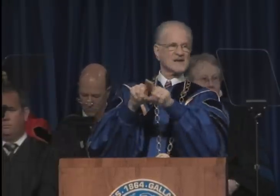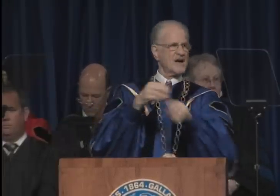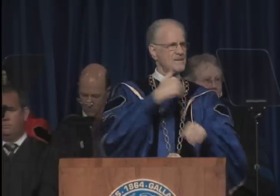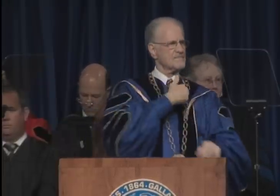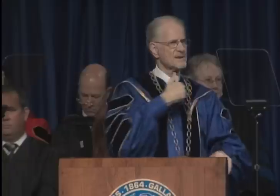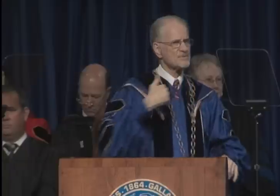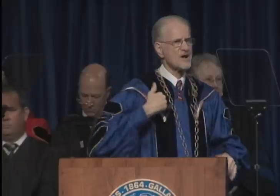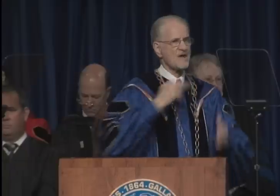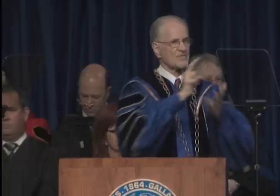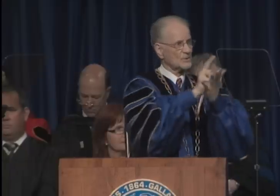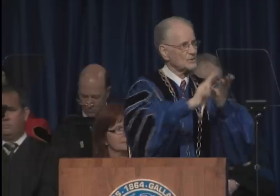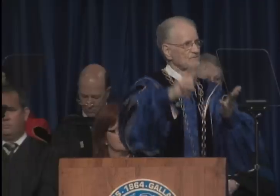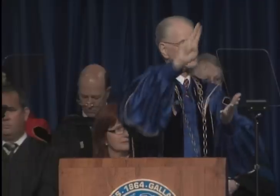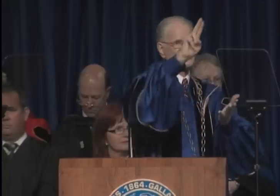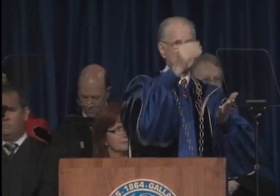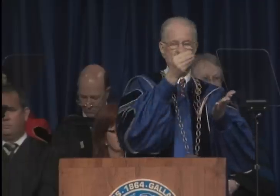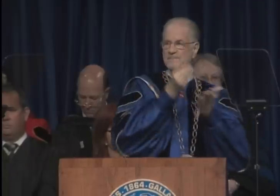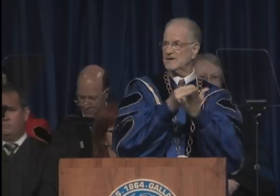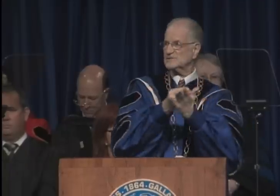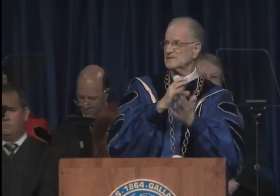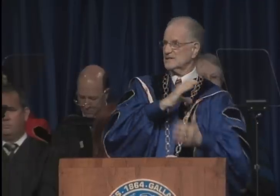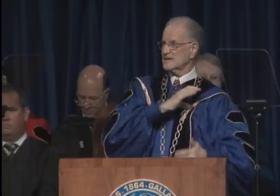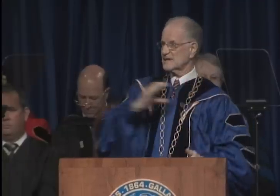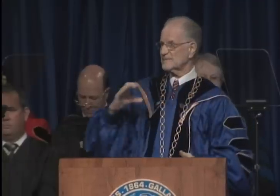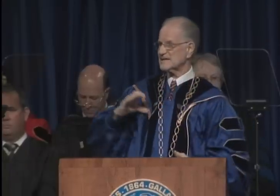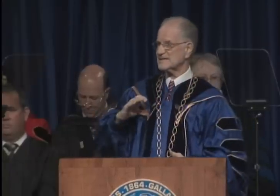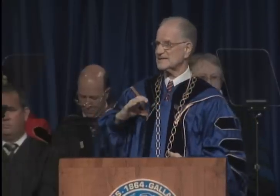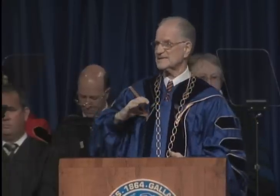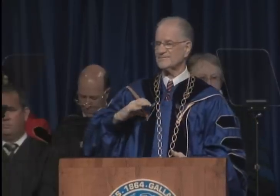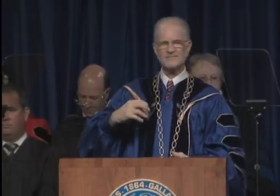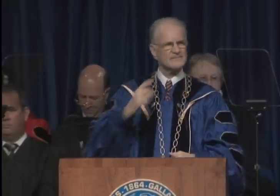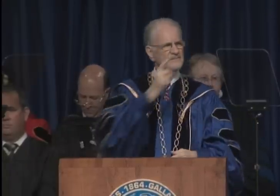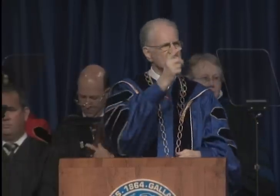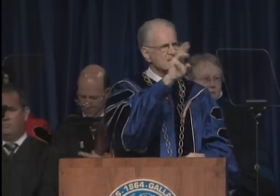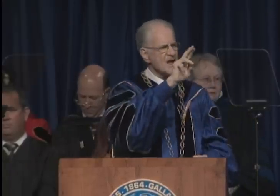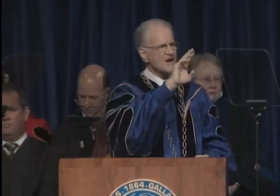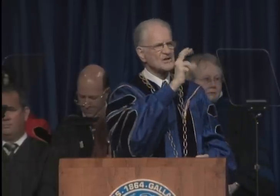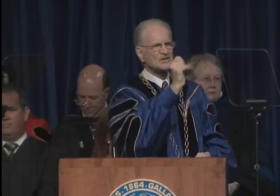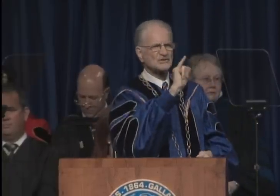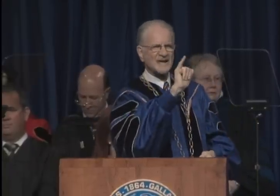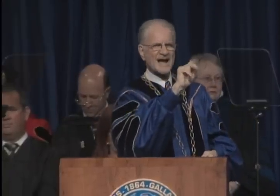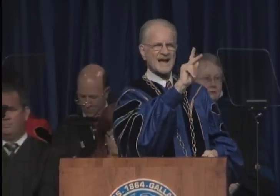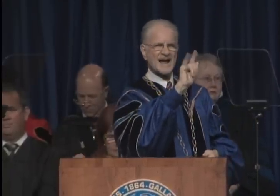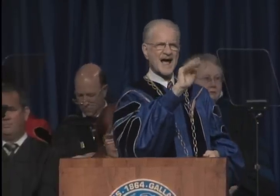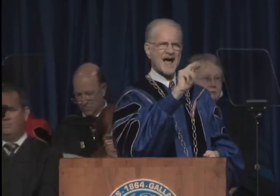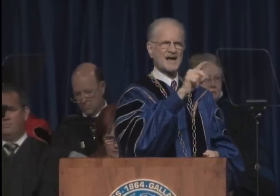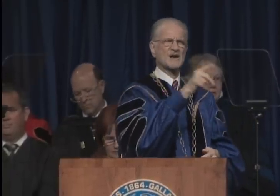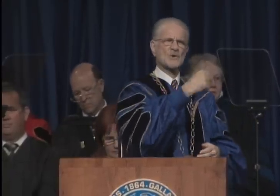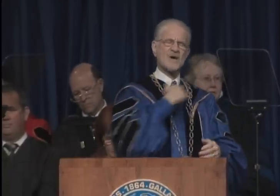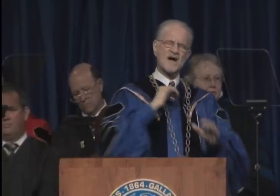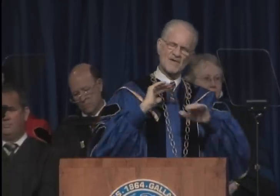and as a member of the University Budget Committee. Dr. Chaikind,